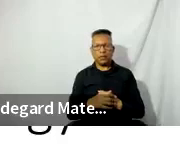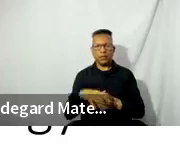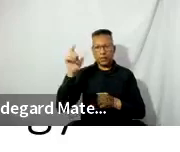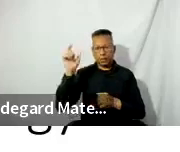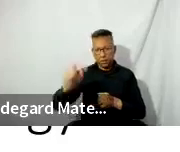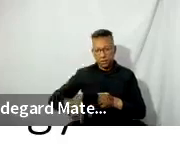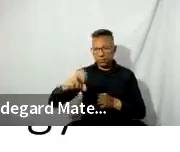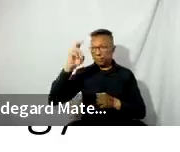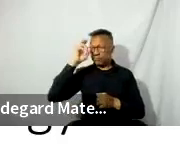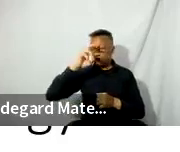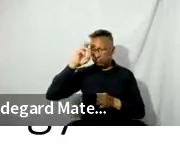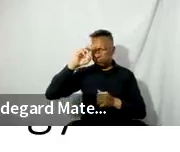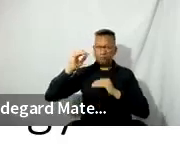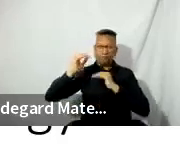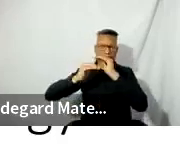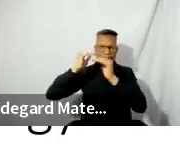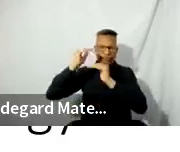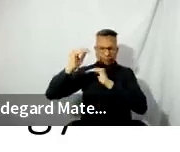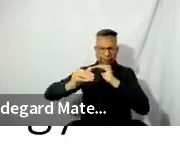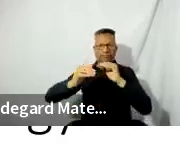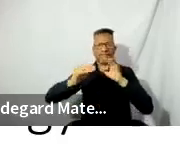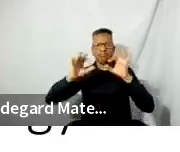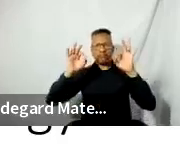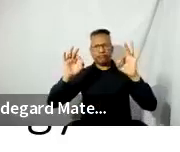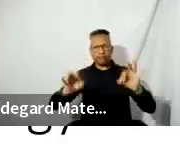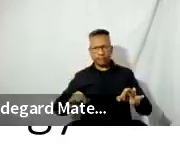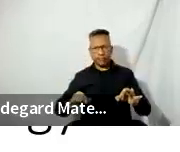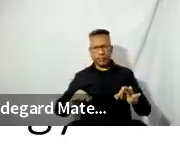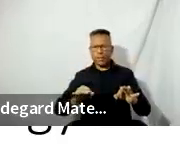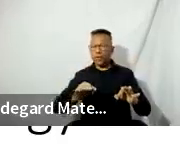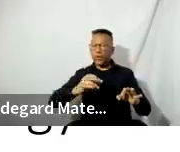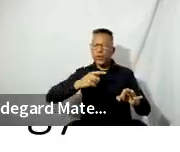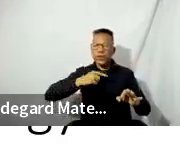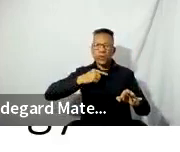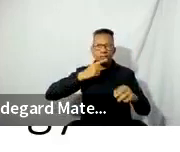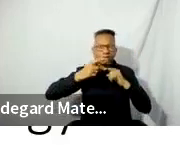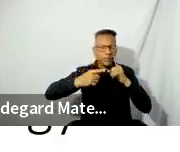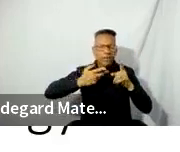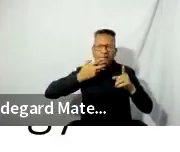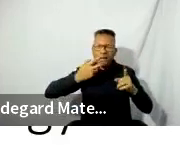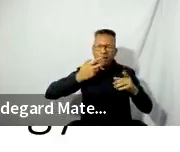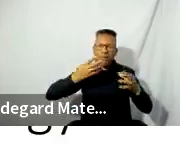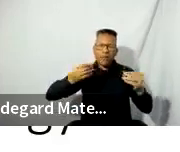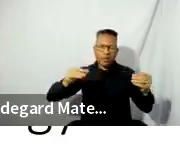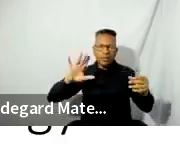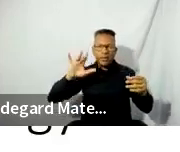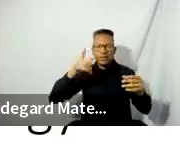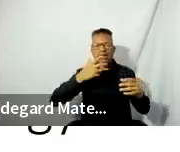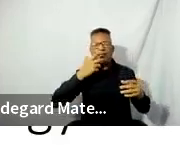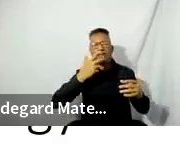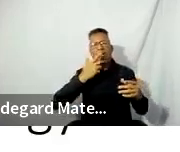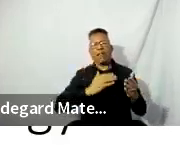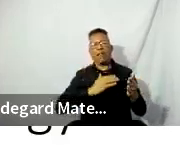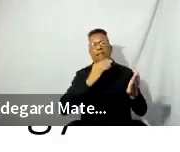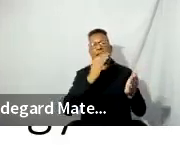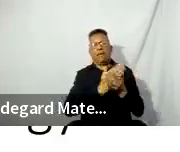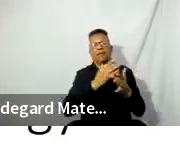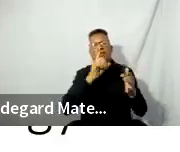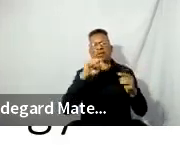y of the y of the higher development of the higher psychological functions unctions which I won't really which I won't really talk about today. about today, so we today, so we can see clearly